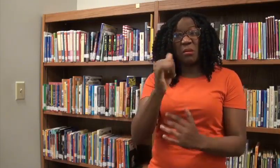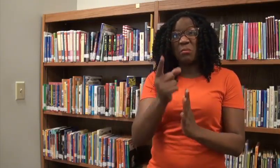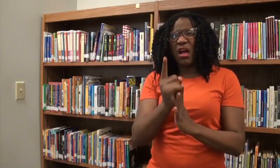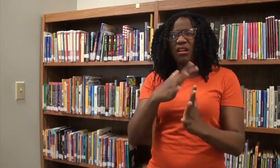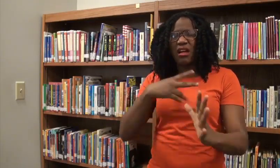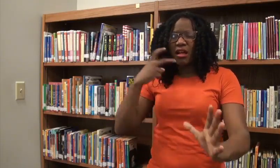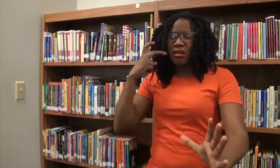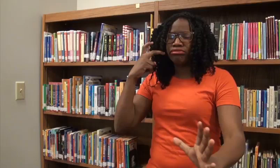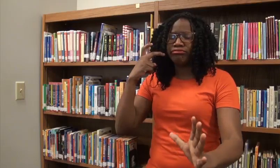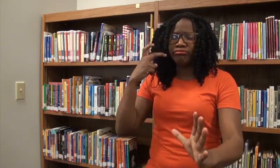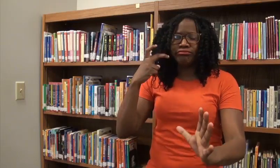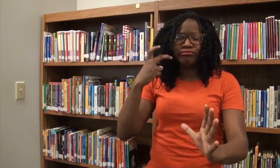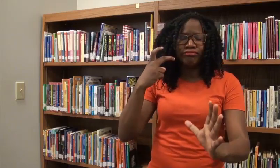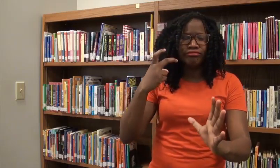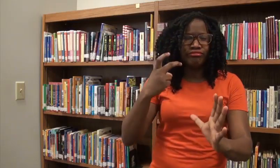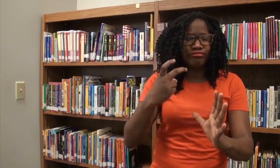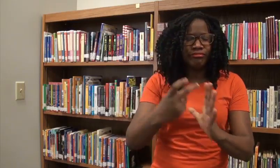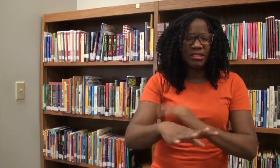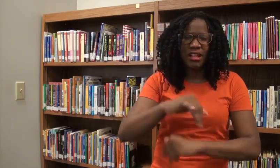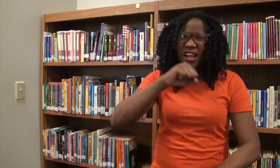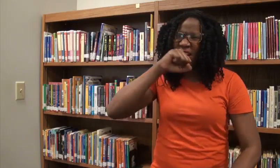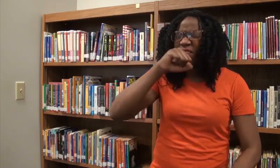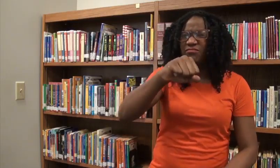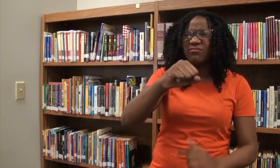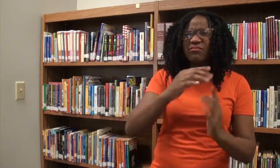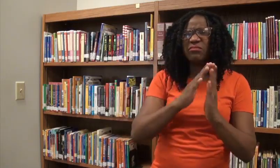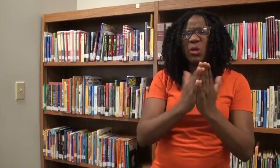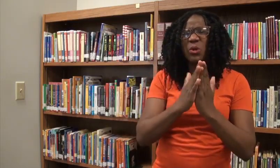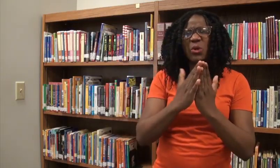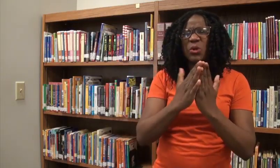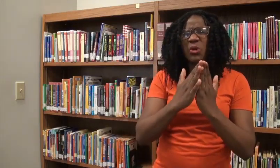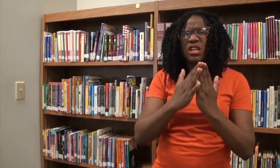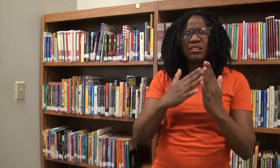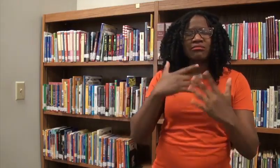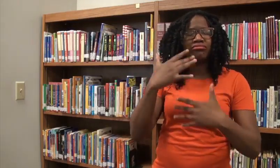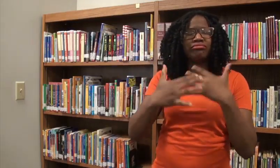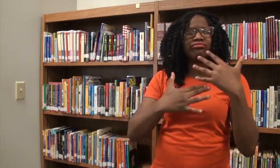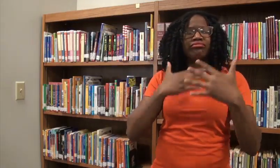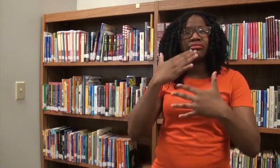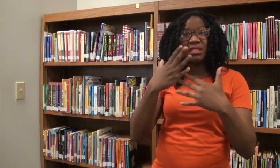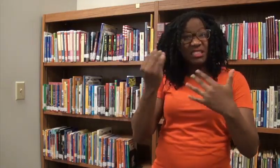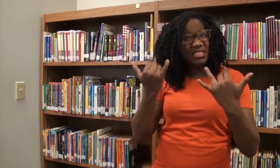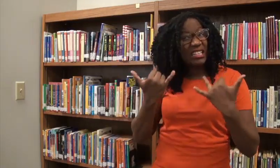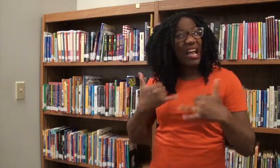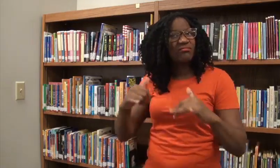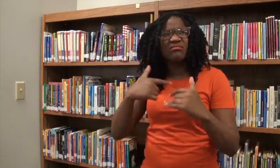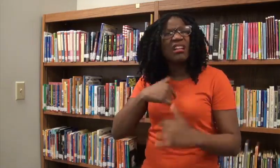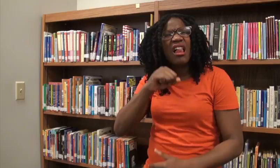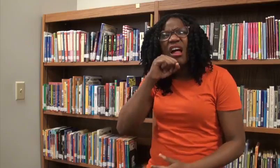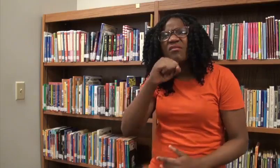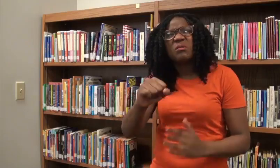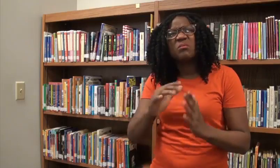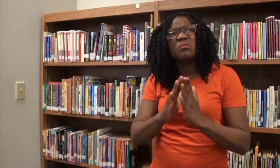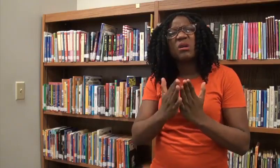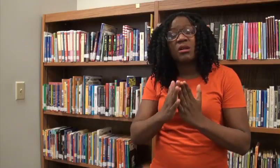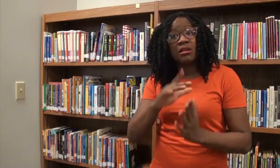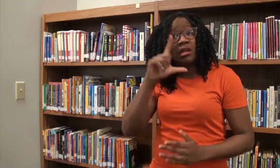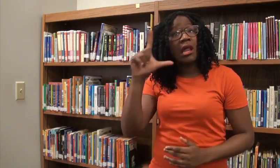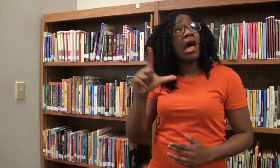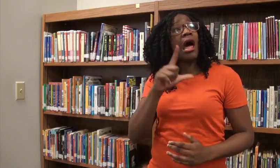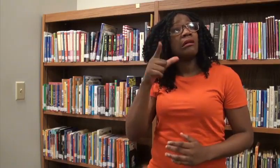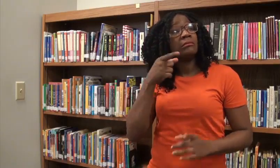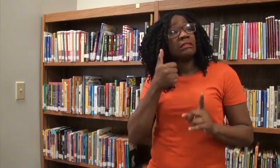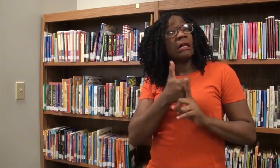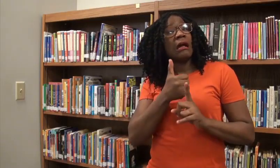that and it was there that I developed my love of books.